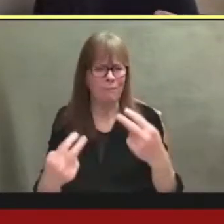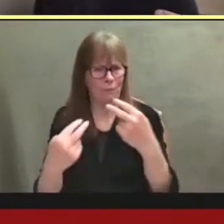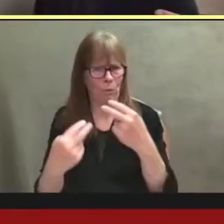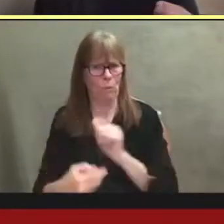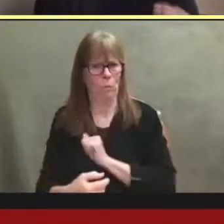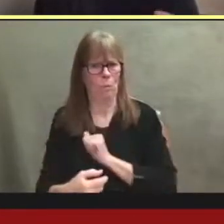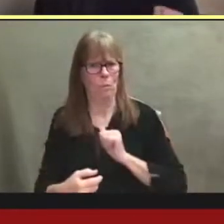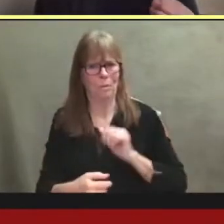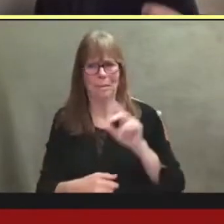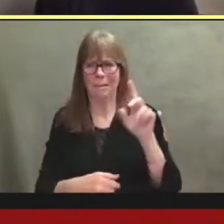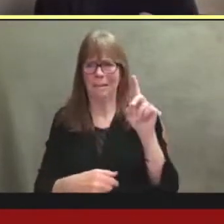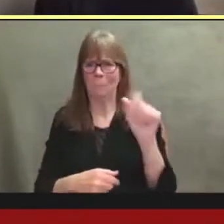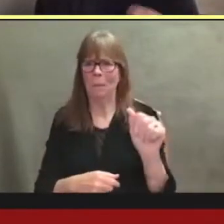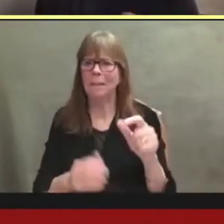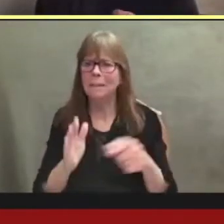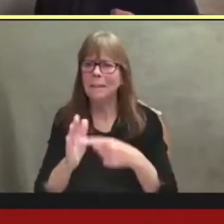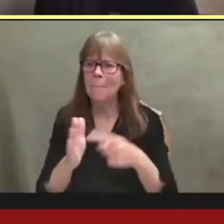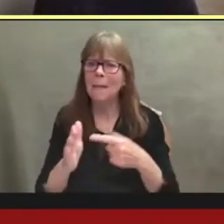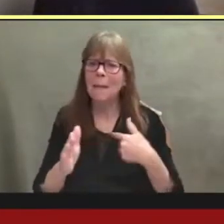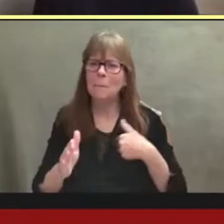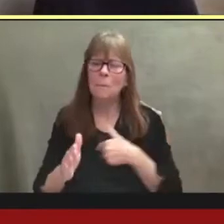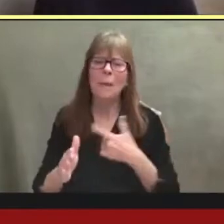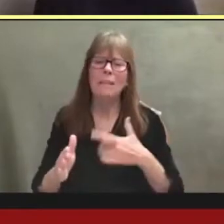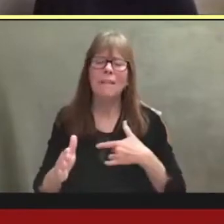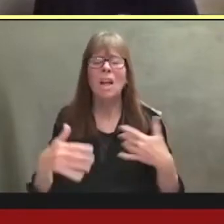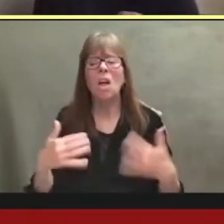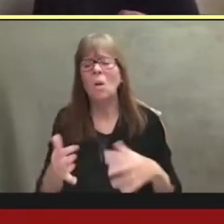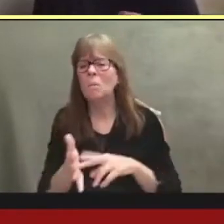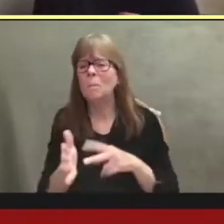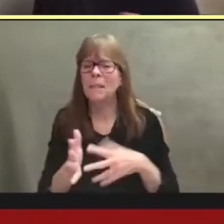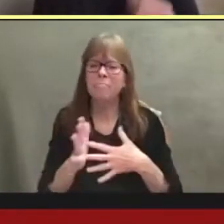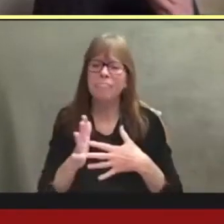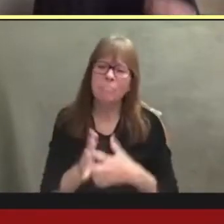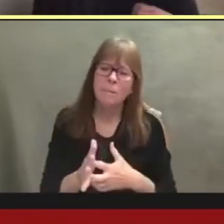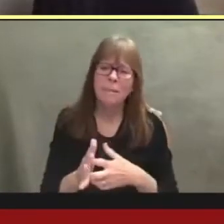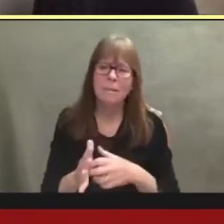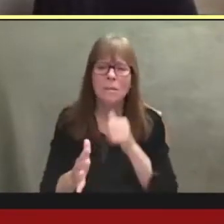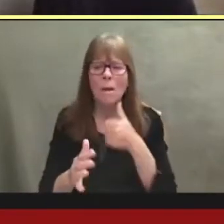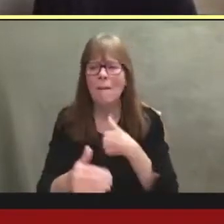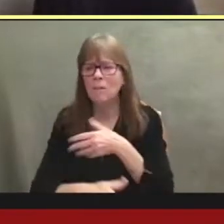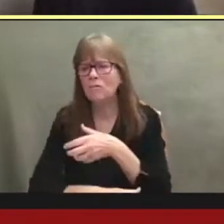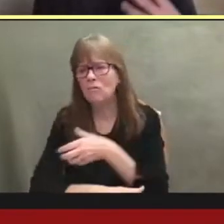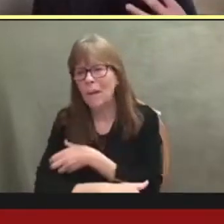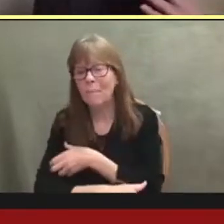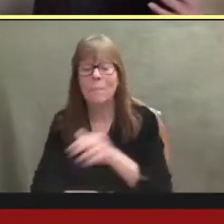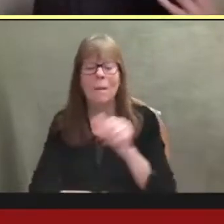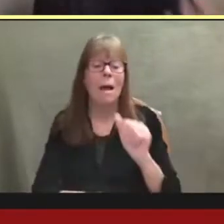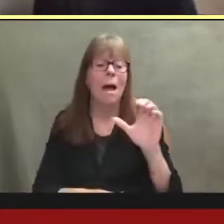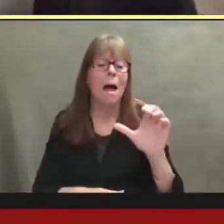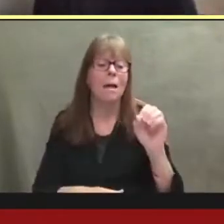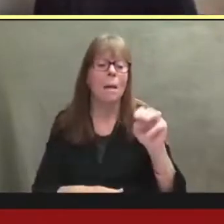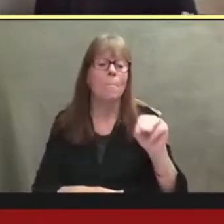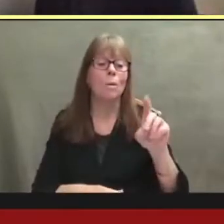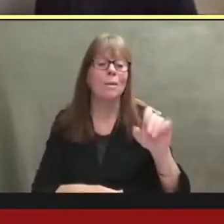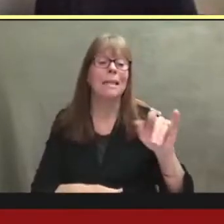and we sometimes internalize it as a lack of strength. The word “accommodation” has really been kind of a trigger for that for me.